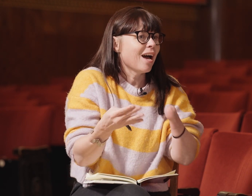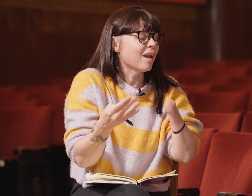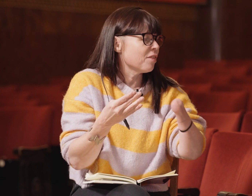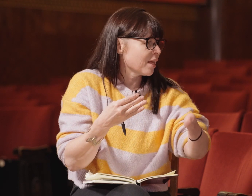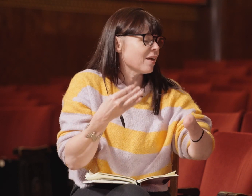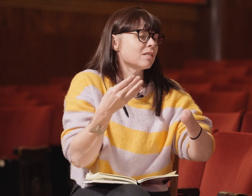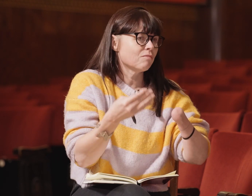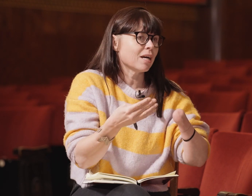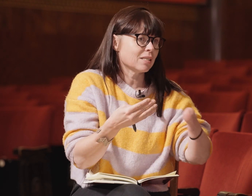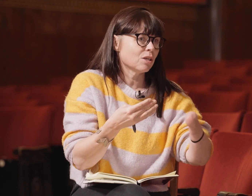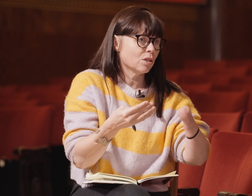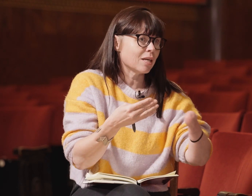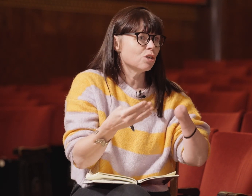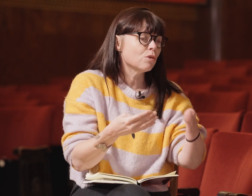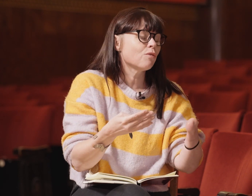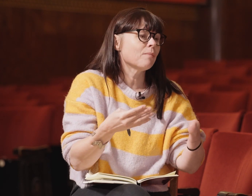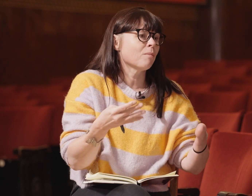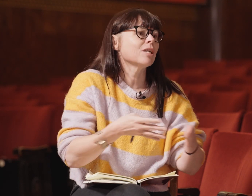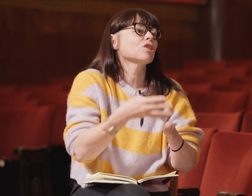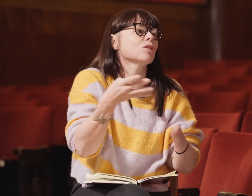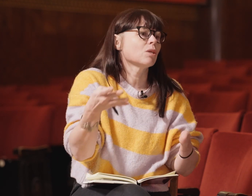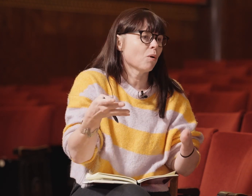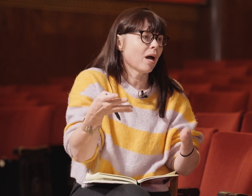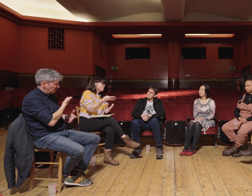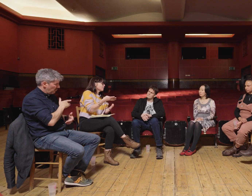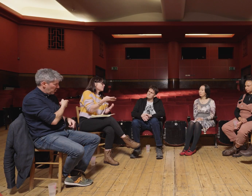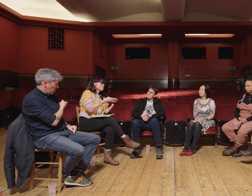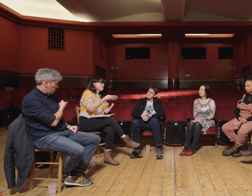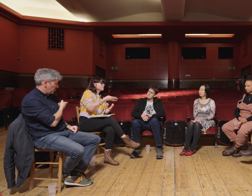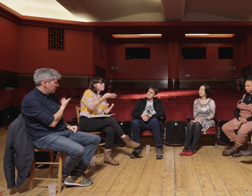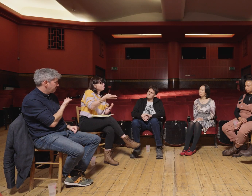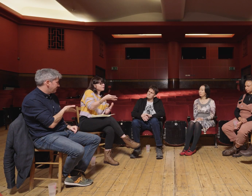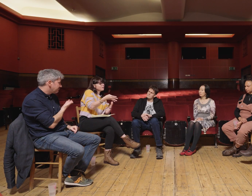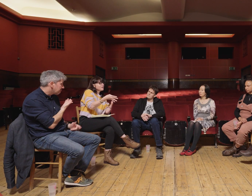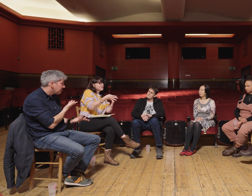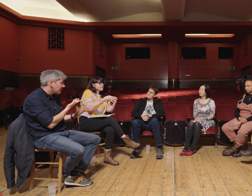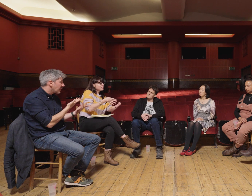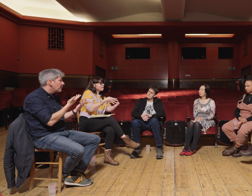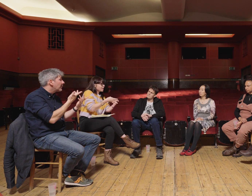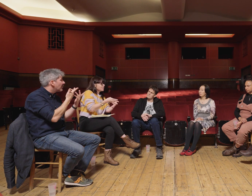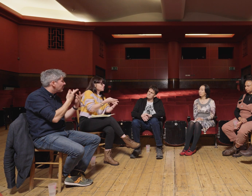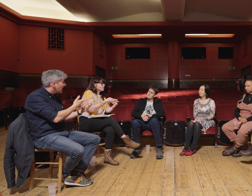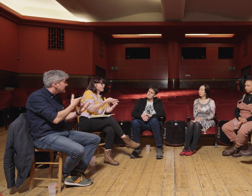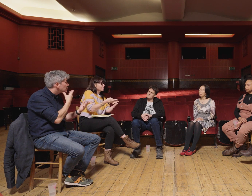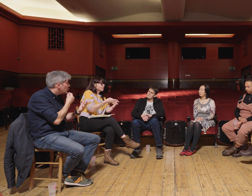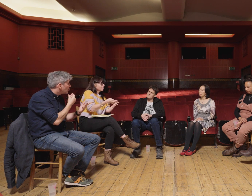And I think that's useful information to put out into the wider world. That there's a navigation there